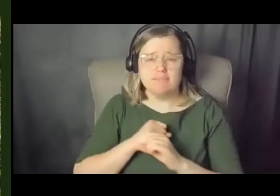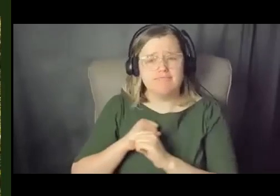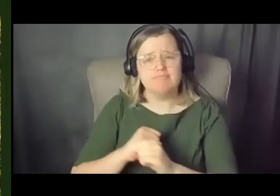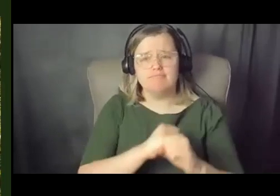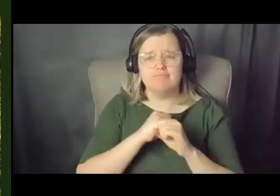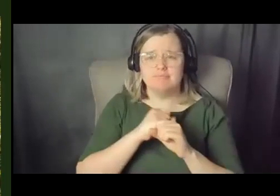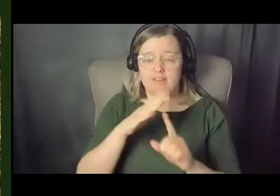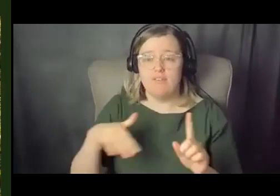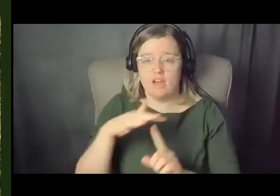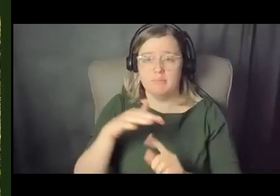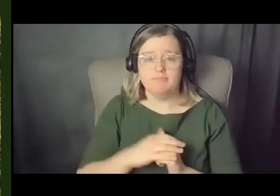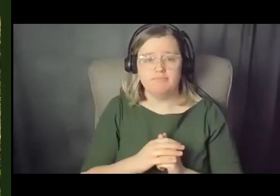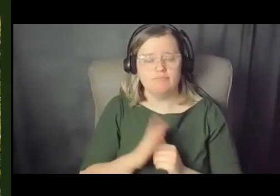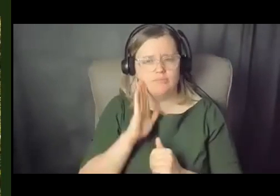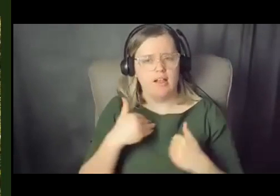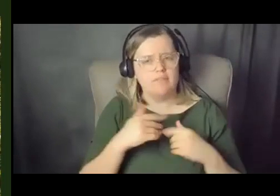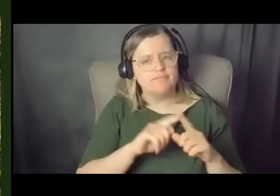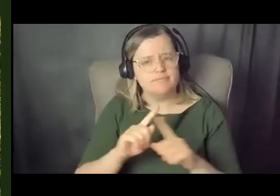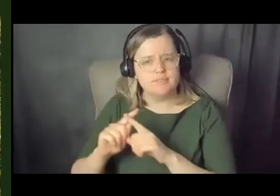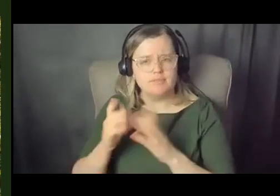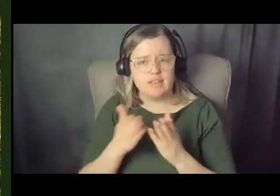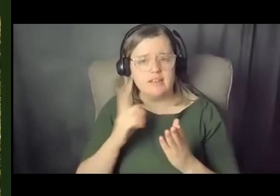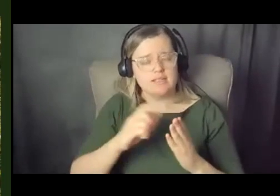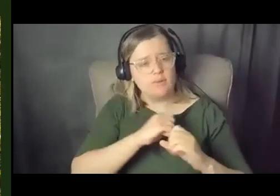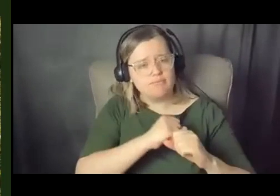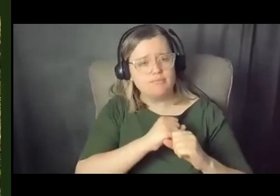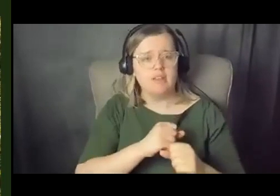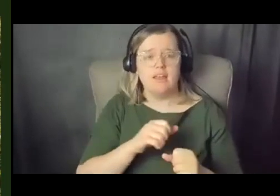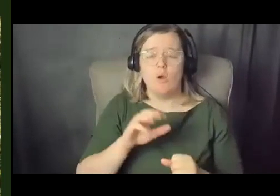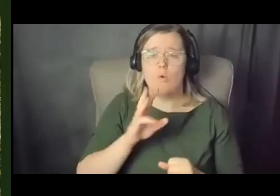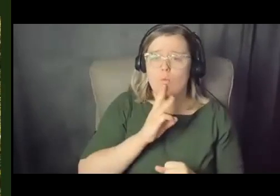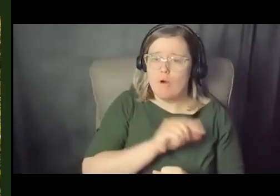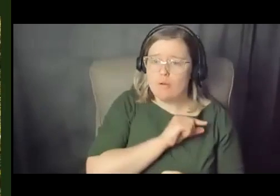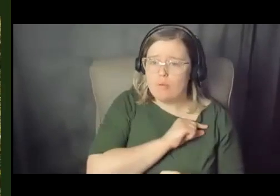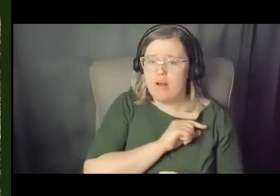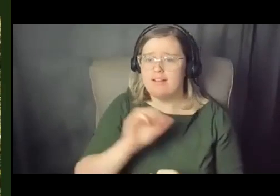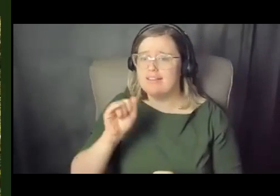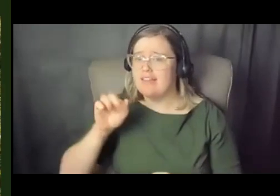And there will be a number of construction controls that will be in place for water quality, air quality, traffic, impacts,